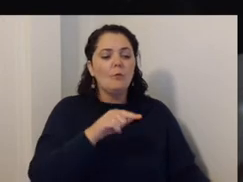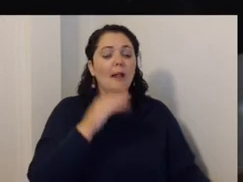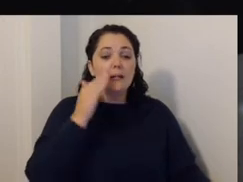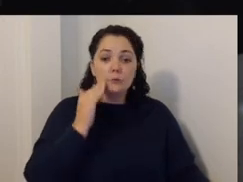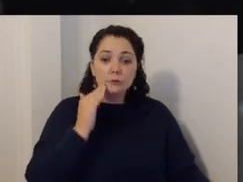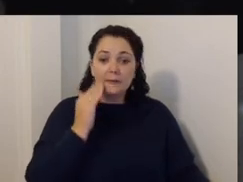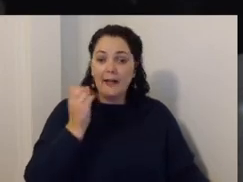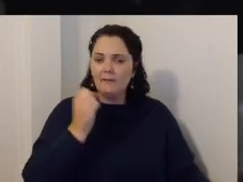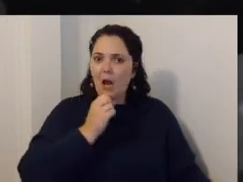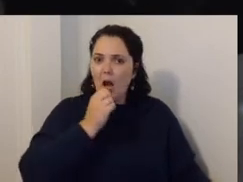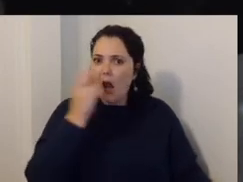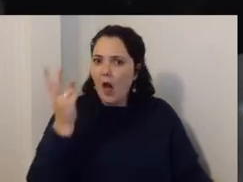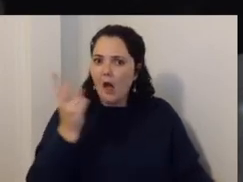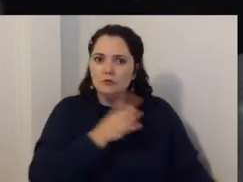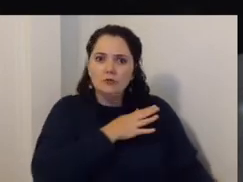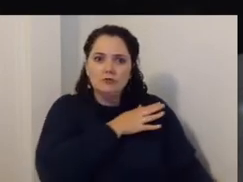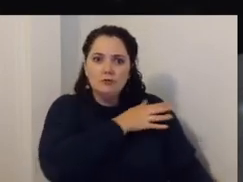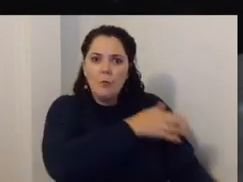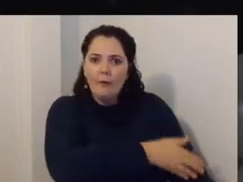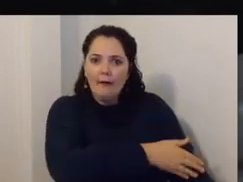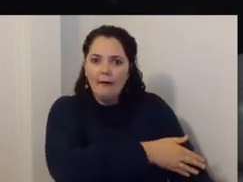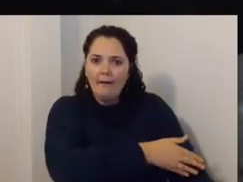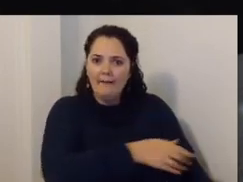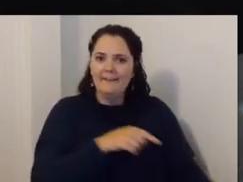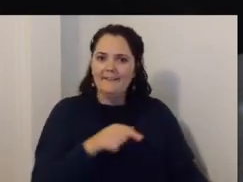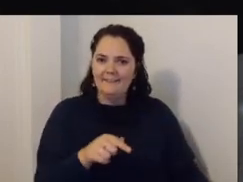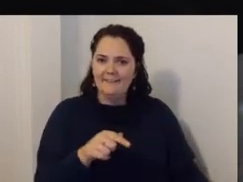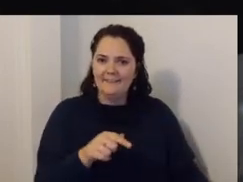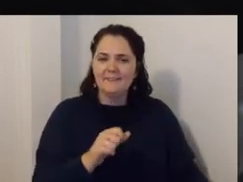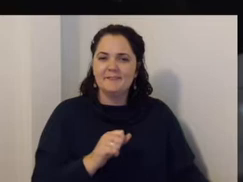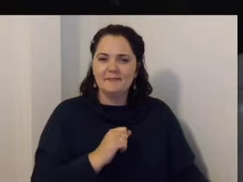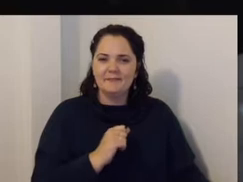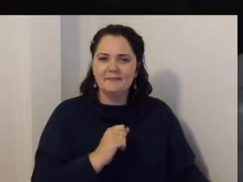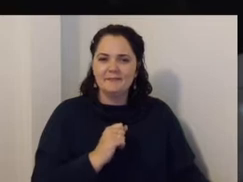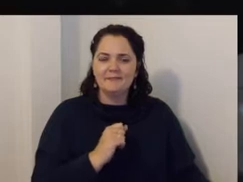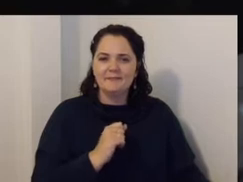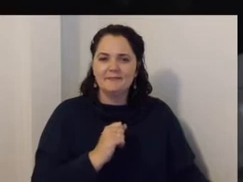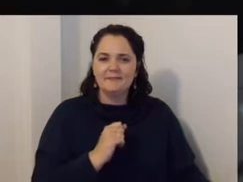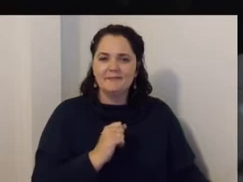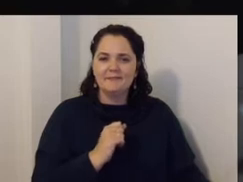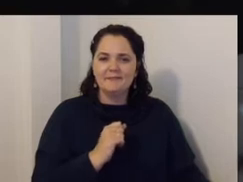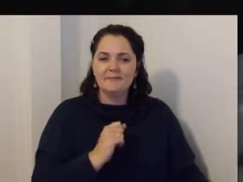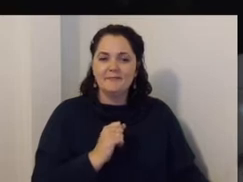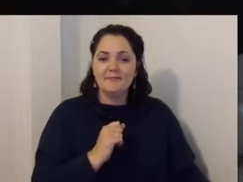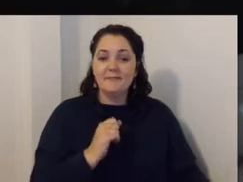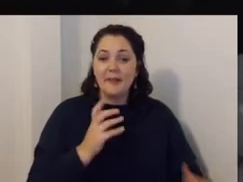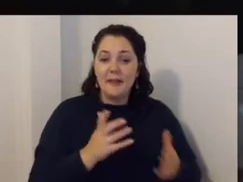over uh Rachel's shoulder so what the challenge is here is let these areas of mid-tone and dark